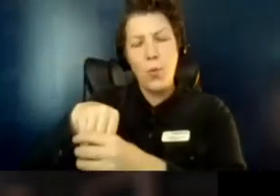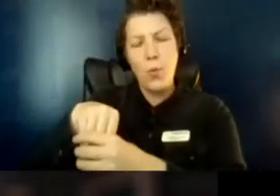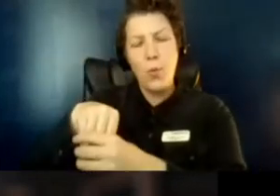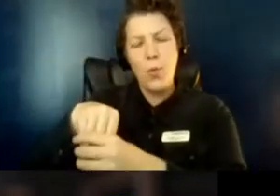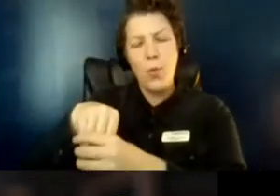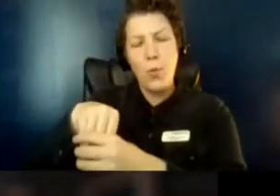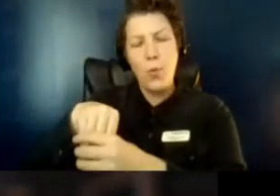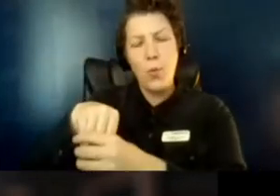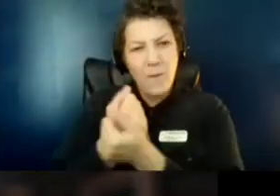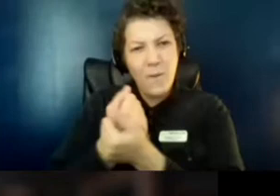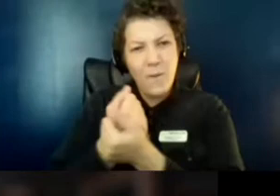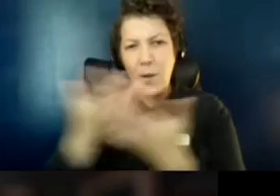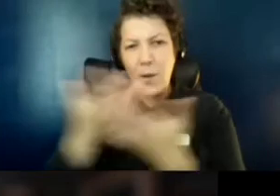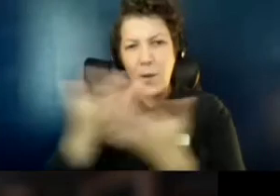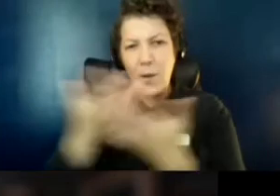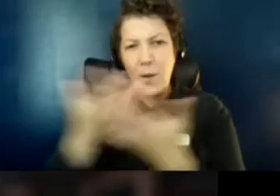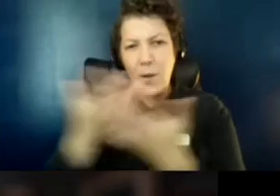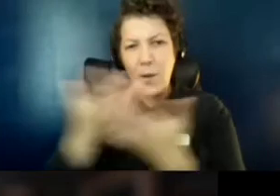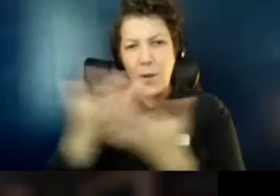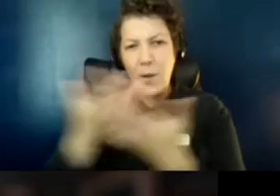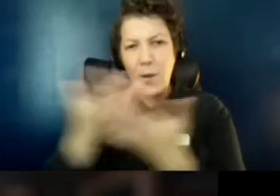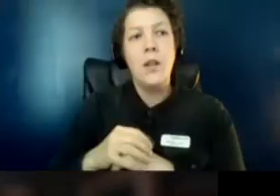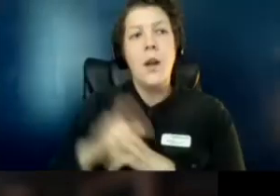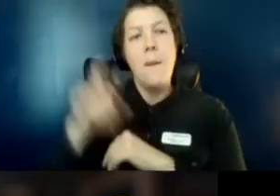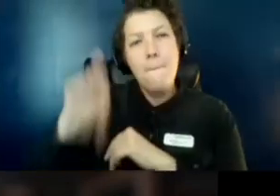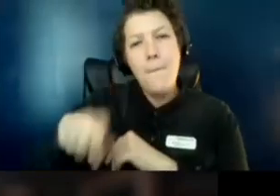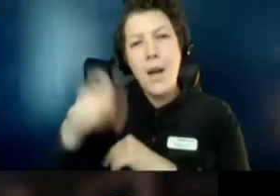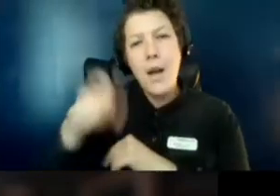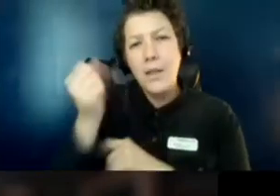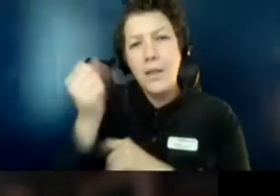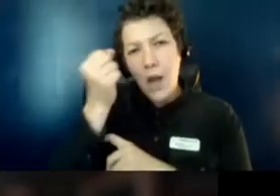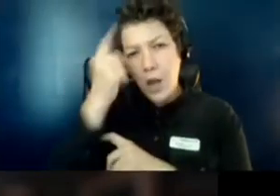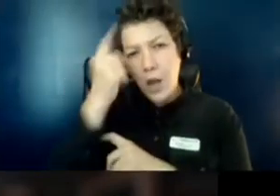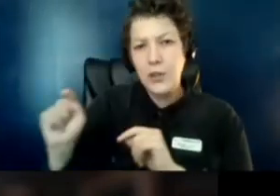understanding how these people are and how you're building for them, that's key. The